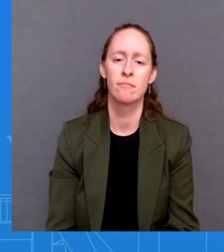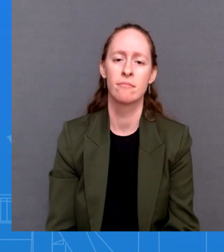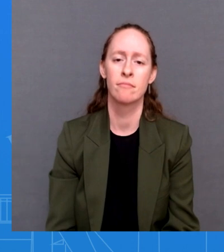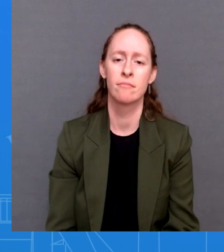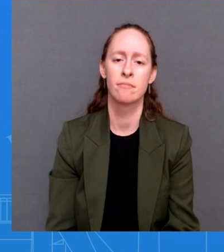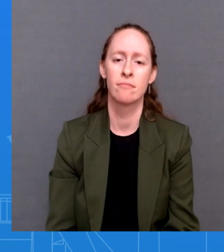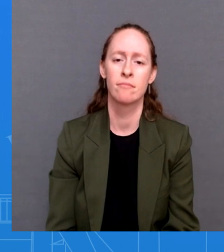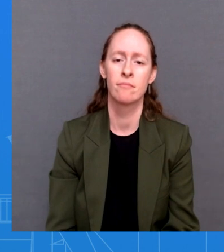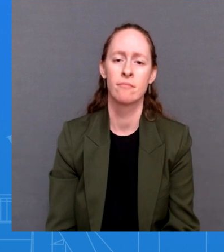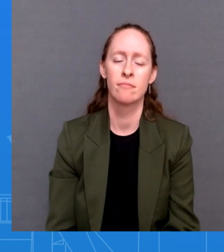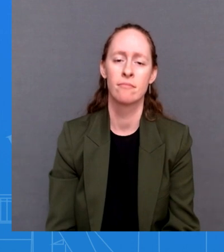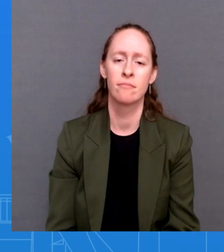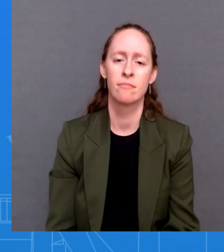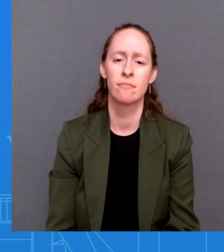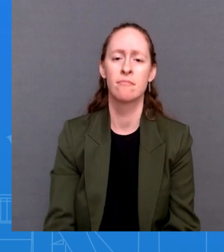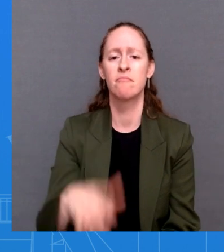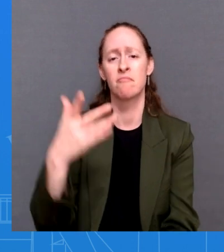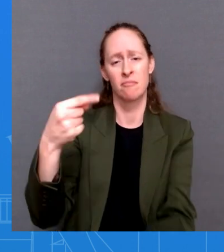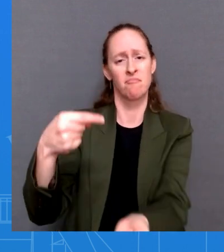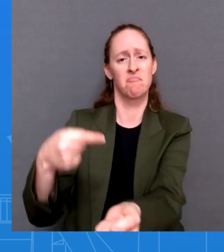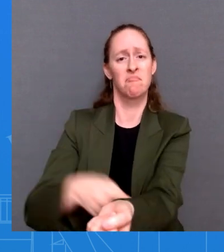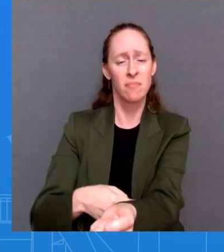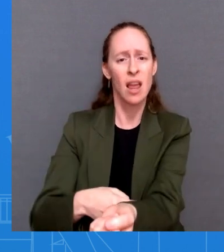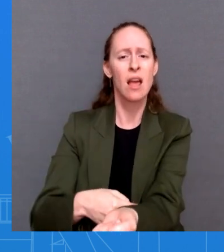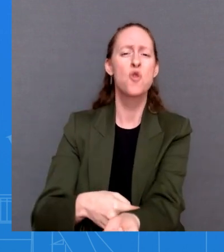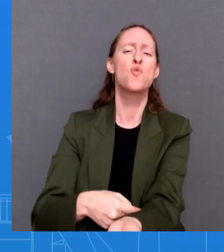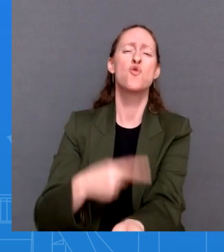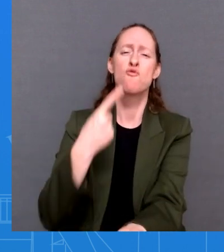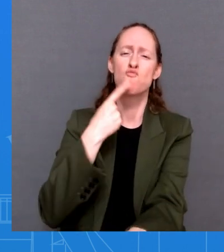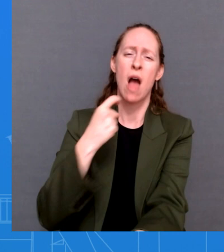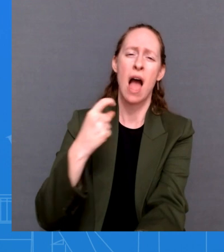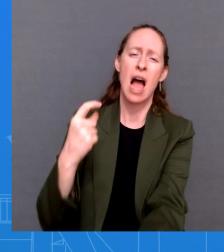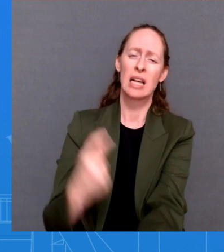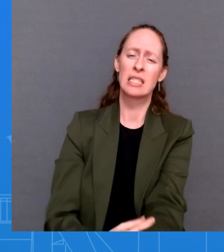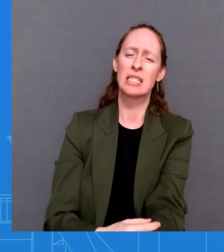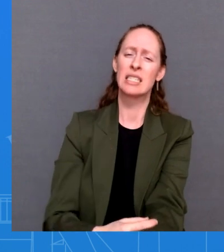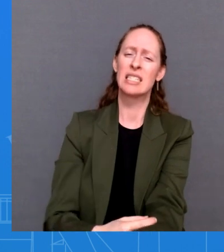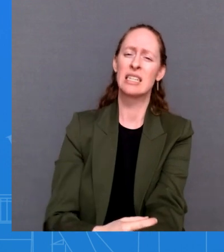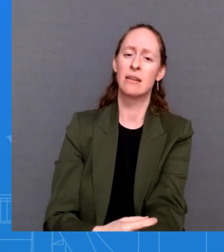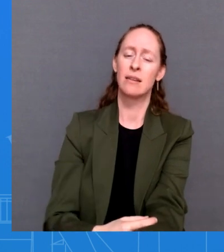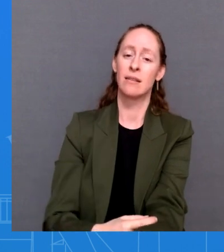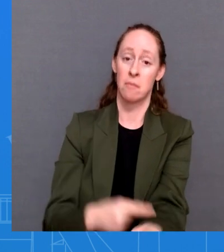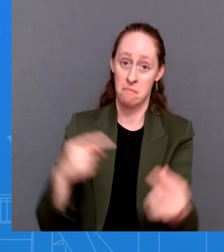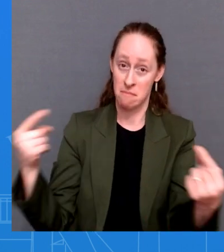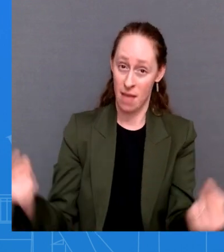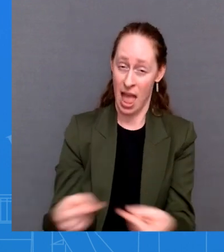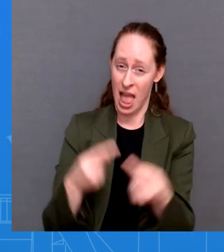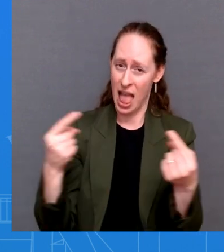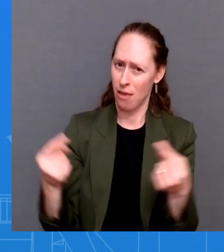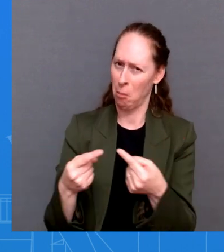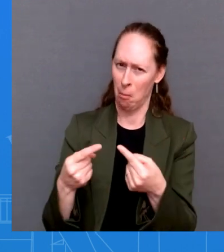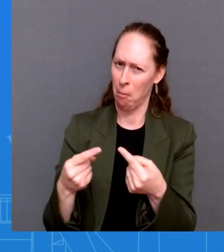but tends to have less pain in terms of the scarring issue. I think specifically individuals who have a history of keloid,